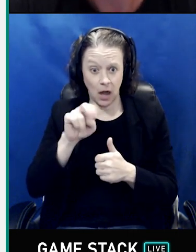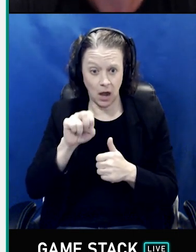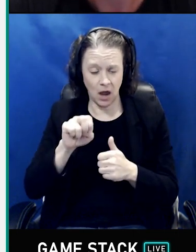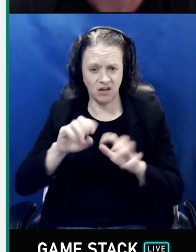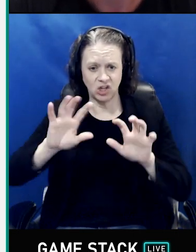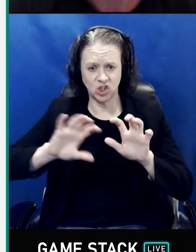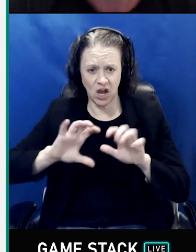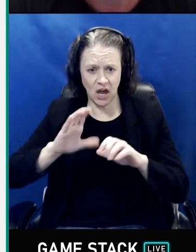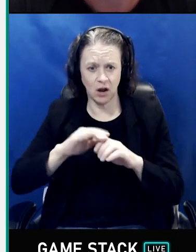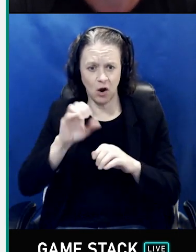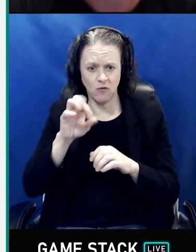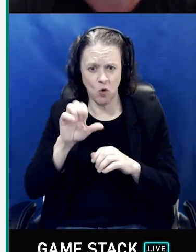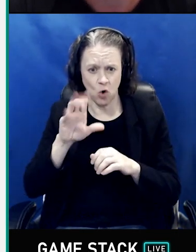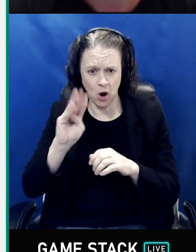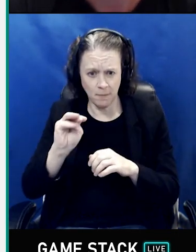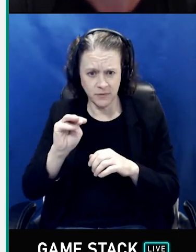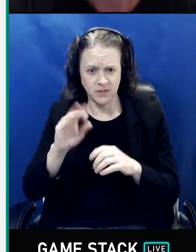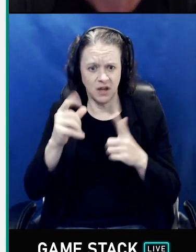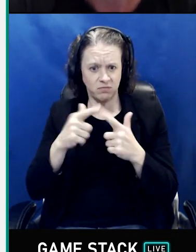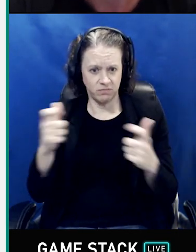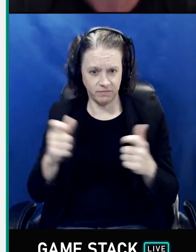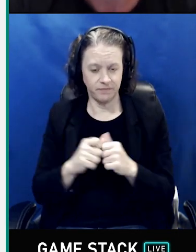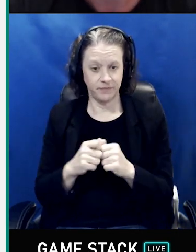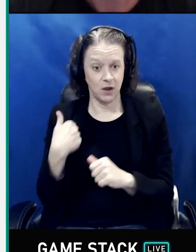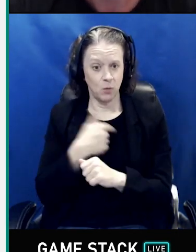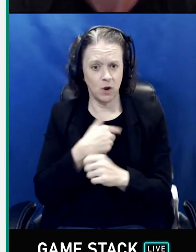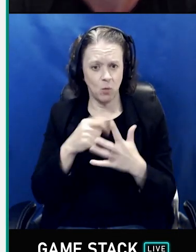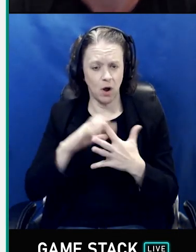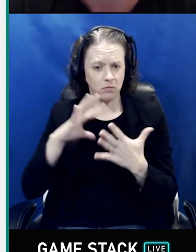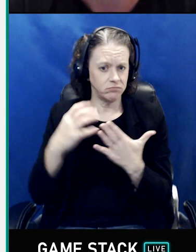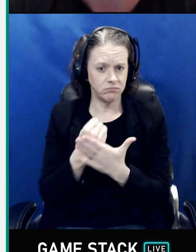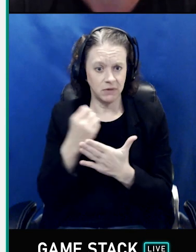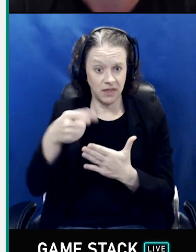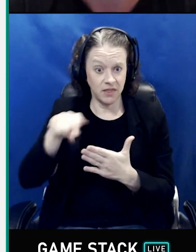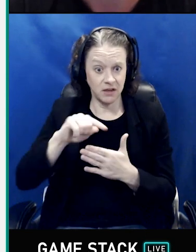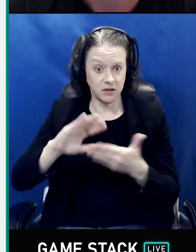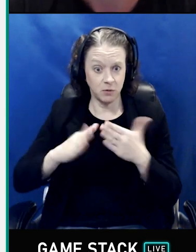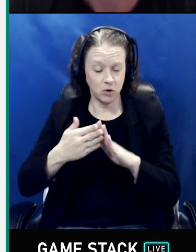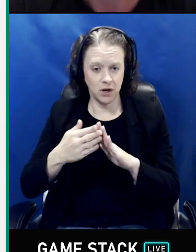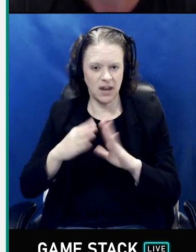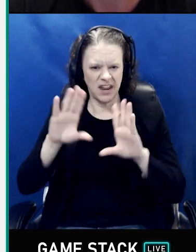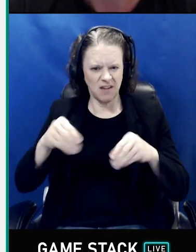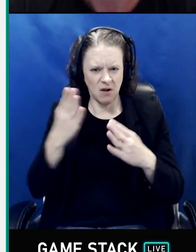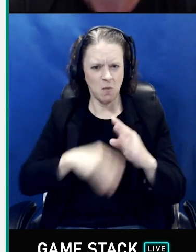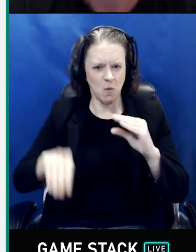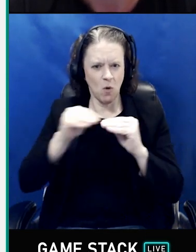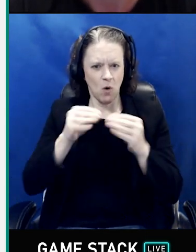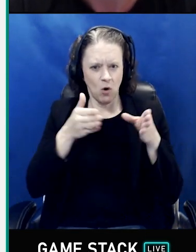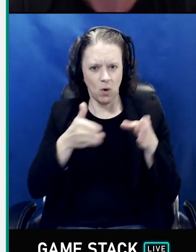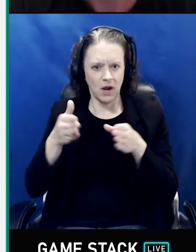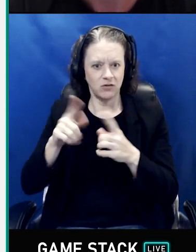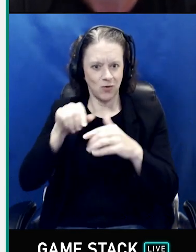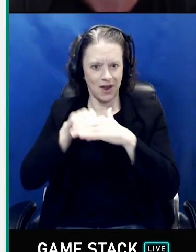We want to take this existing community and give them more ways to access their titles, as well as provide